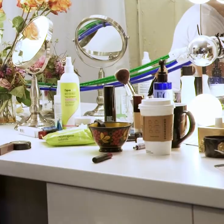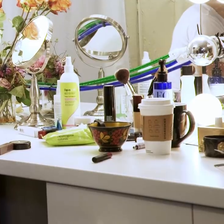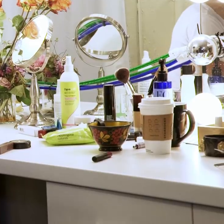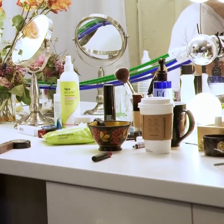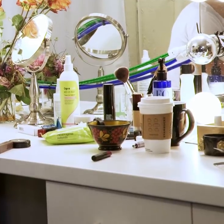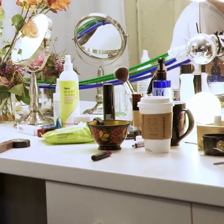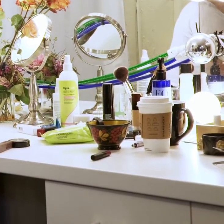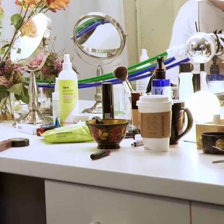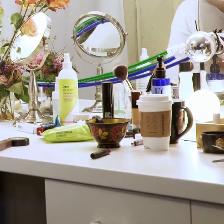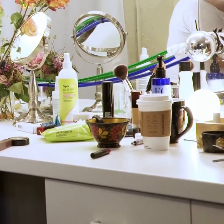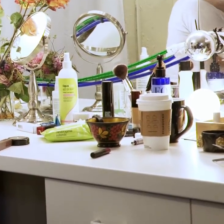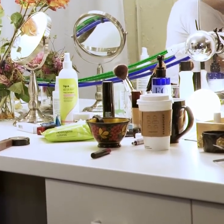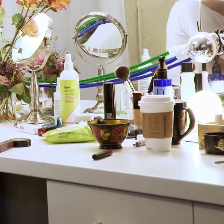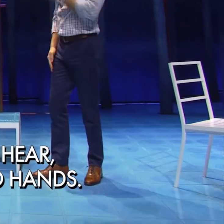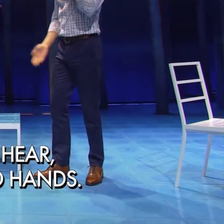And my answer is pretty clear.